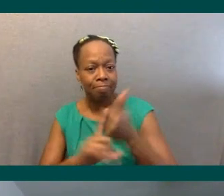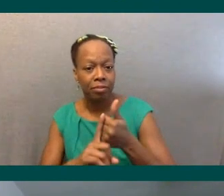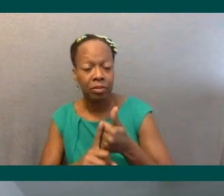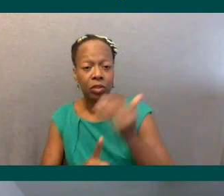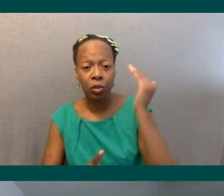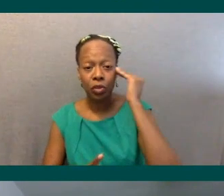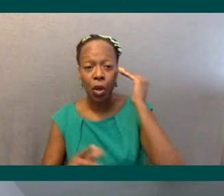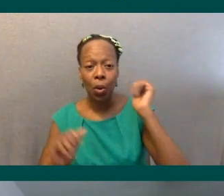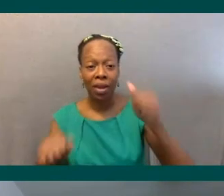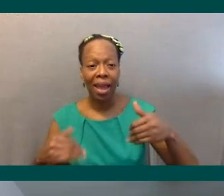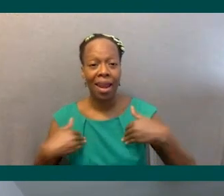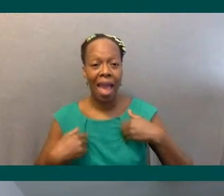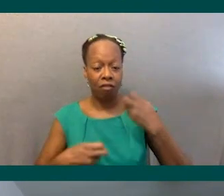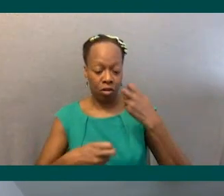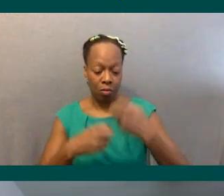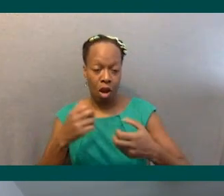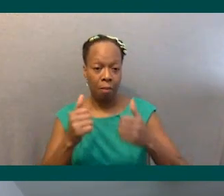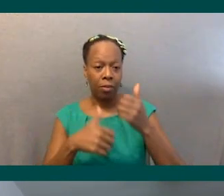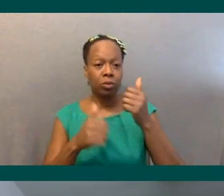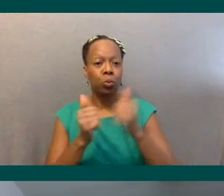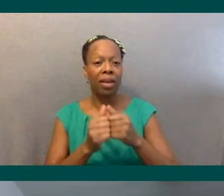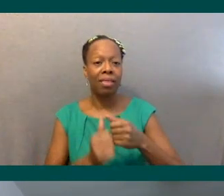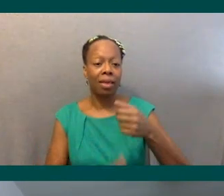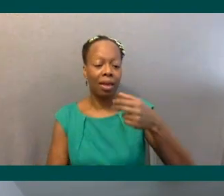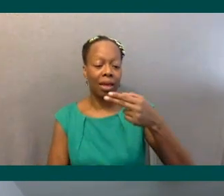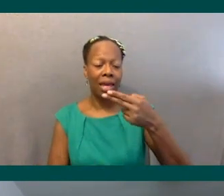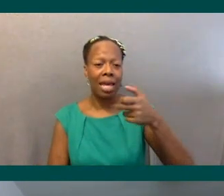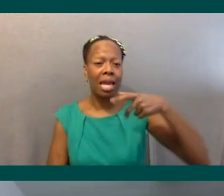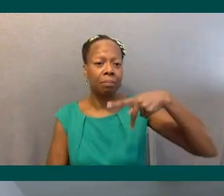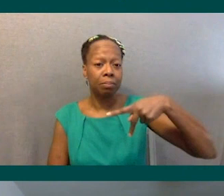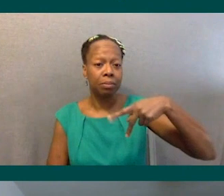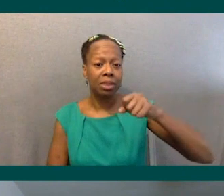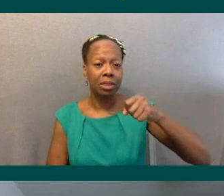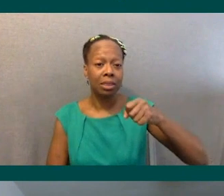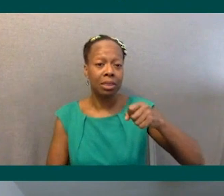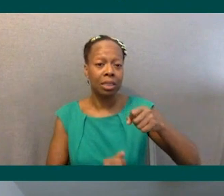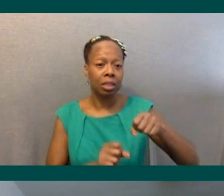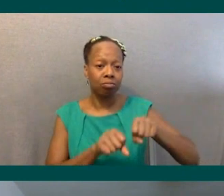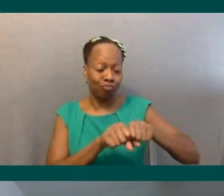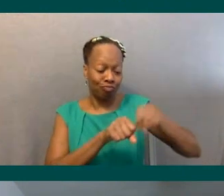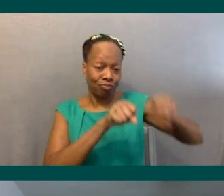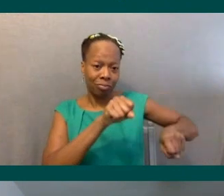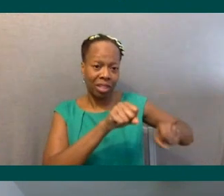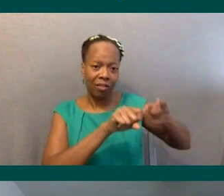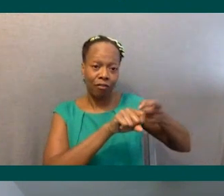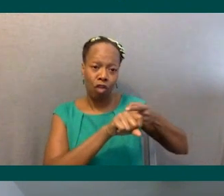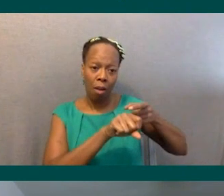like the hips coming out of the sockets or dislocating that's sometimes very early on,